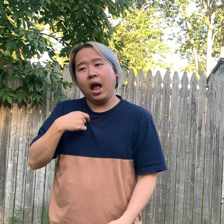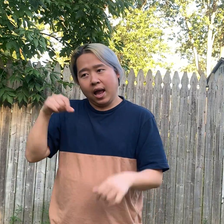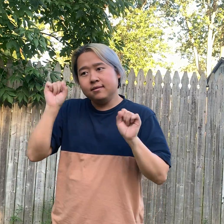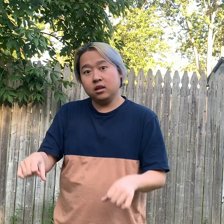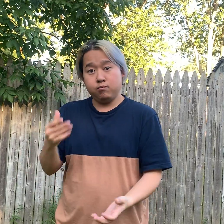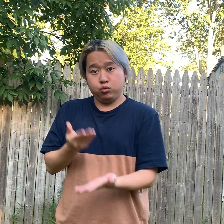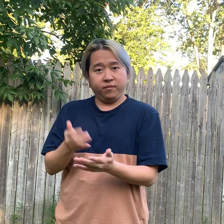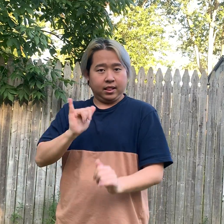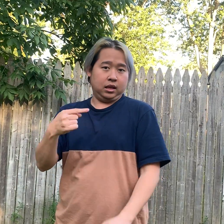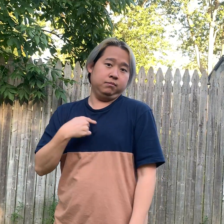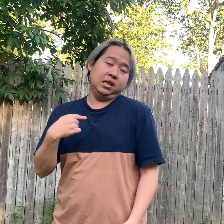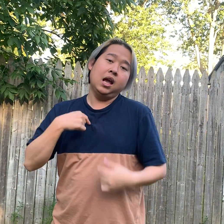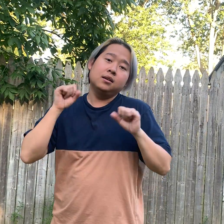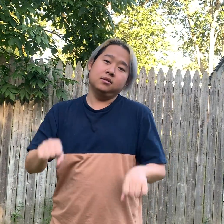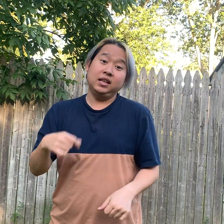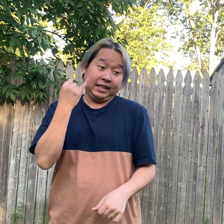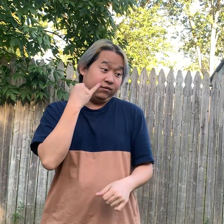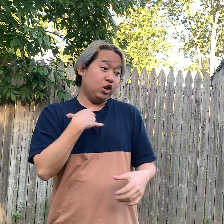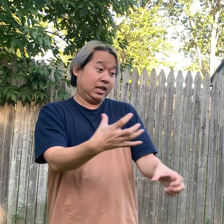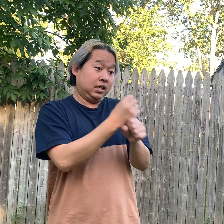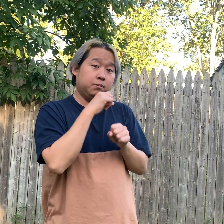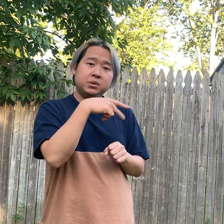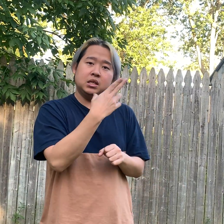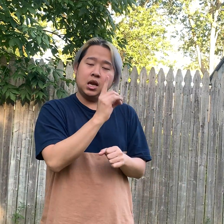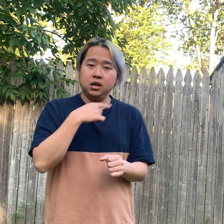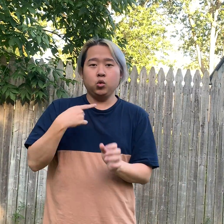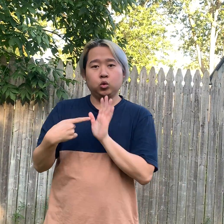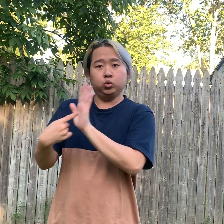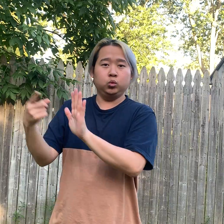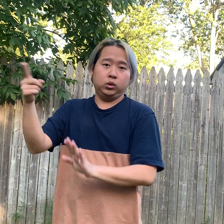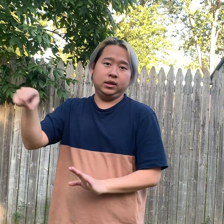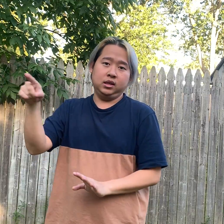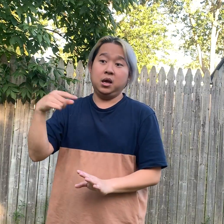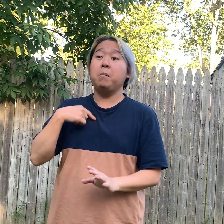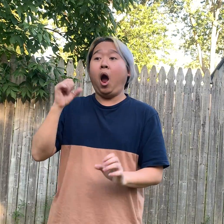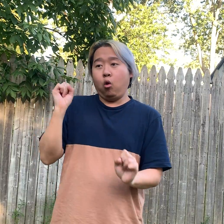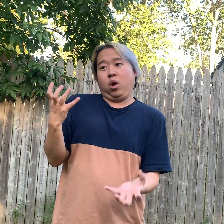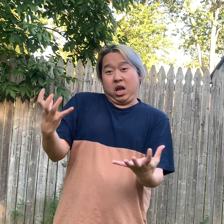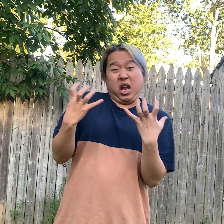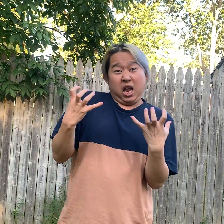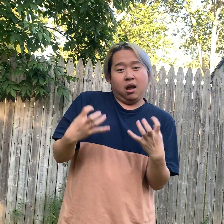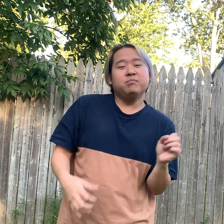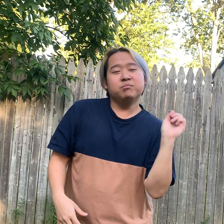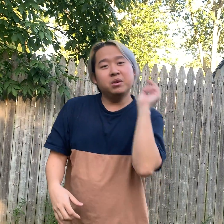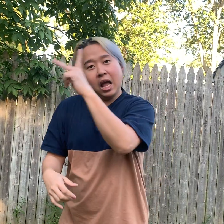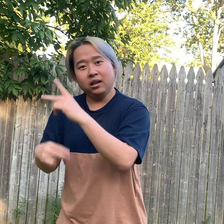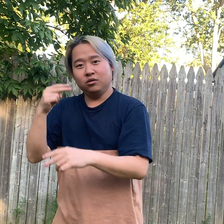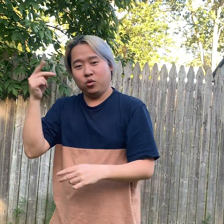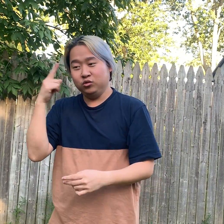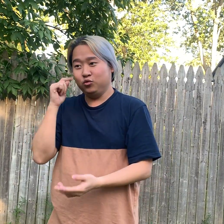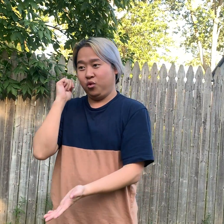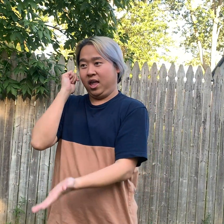Getting my Ph.D. would be further proof showing that Deaf people can achieve at high levels in the sciences.